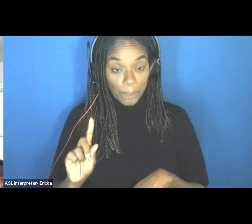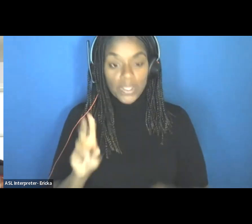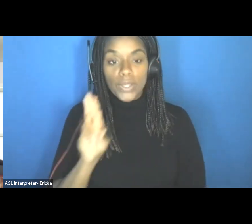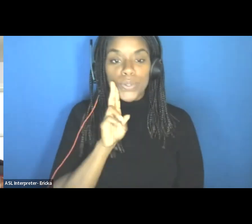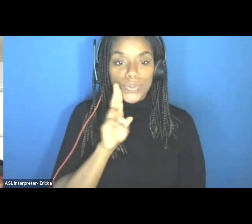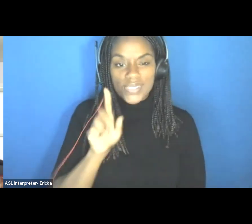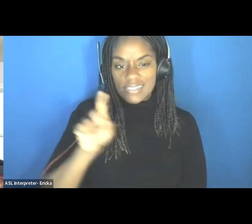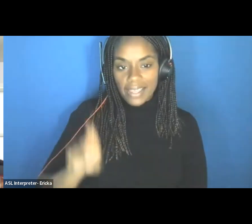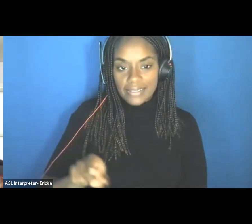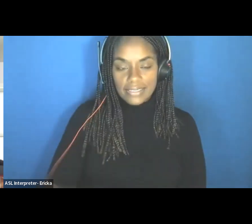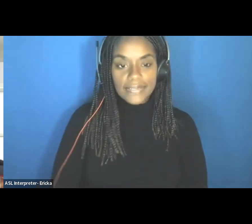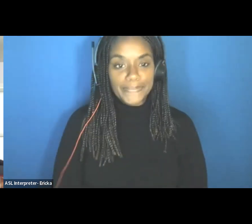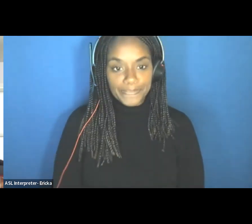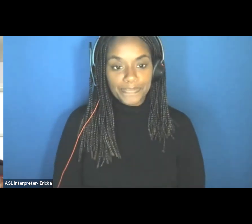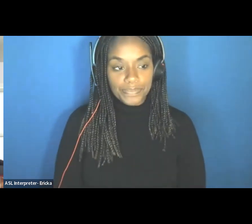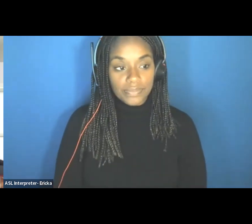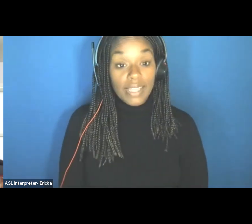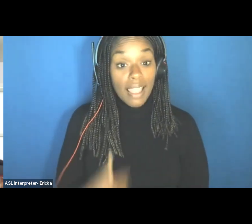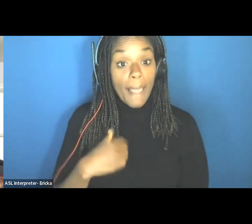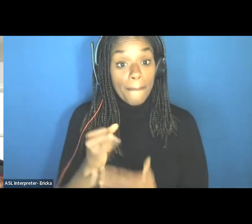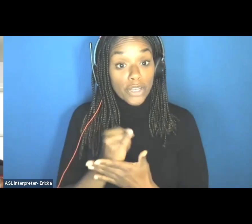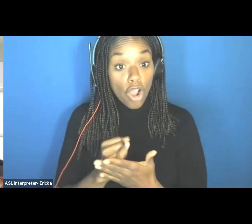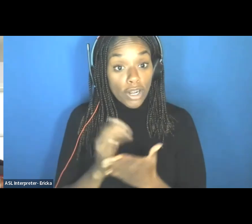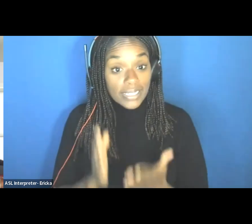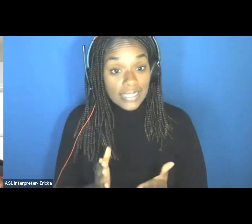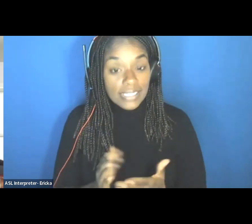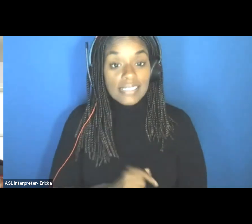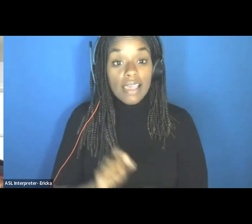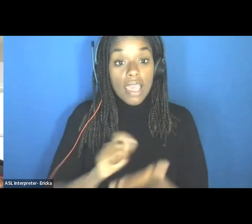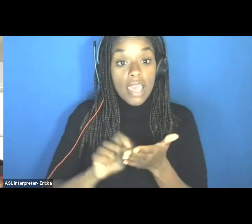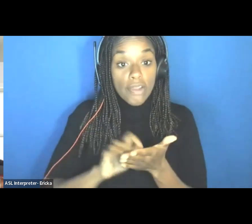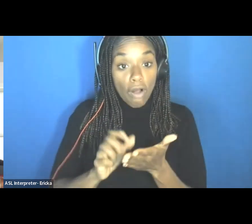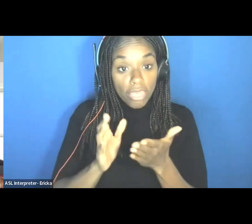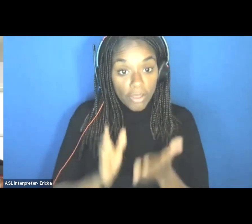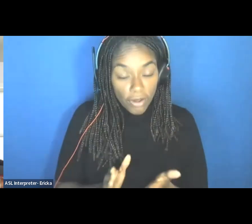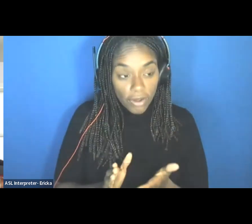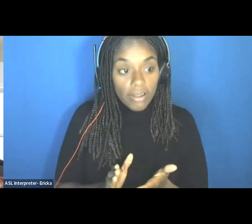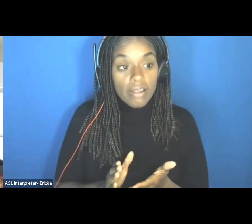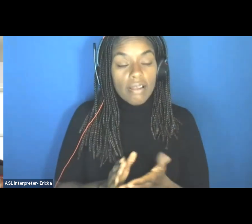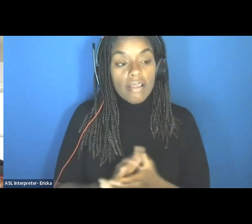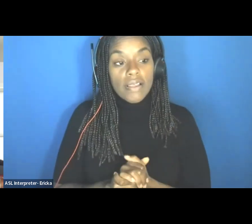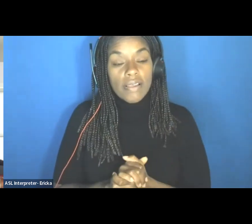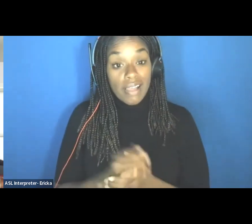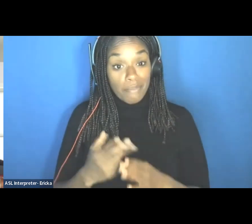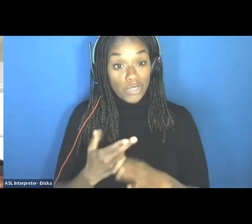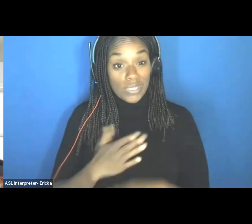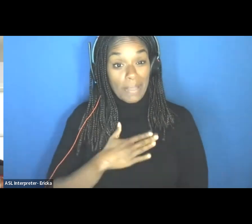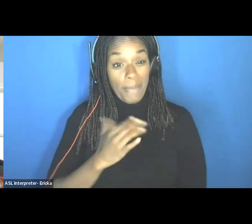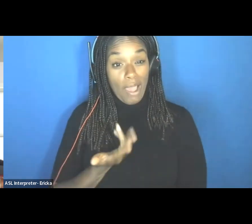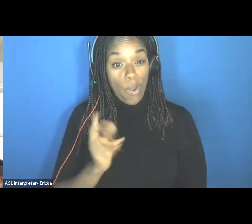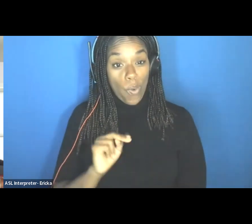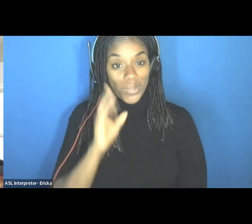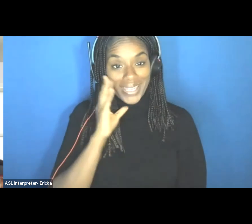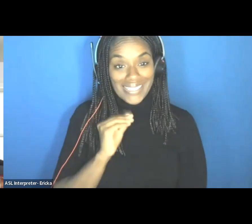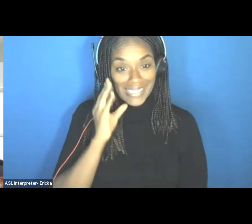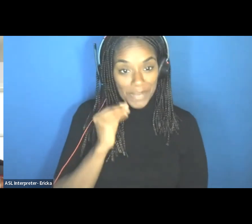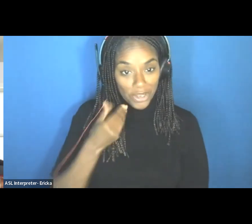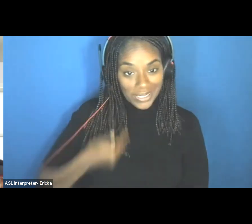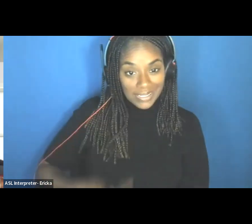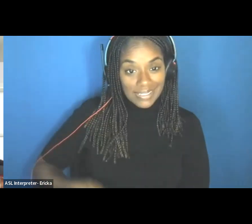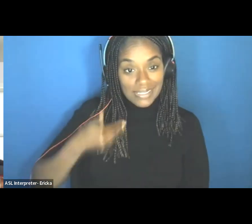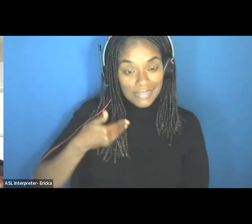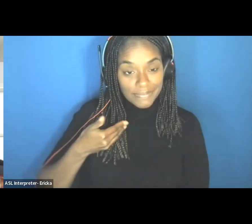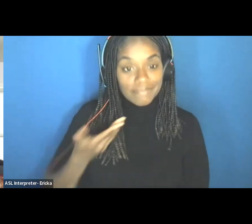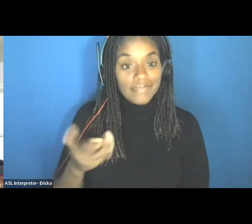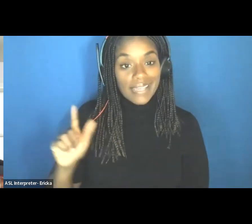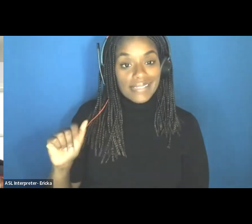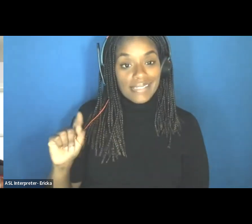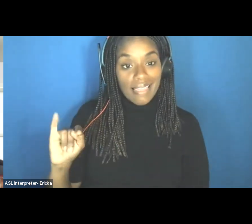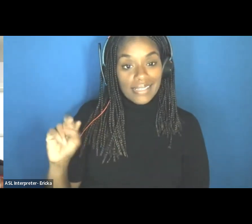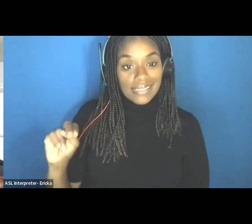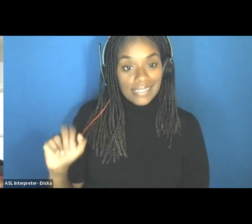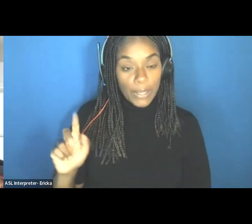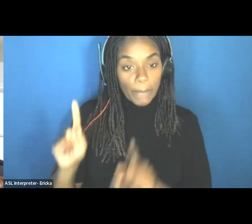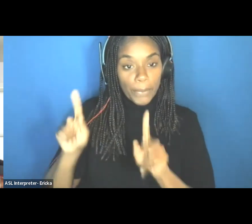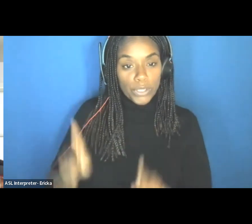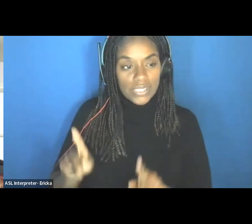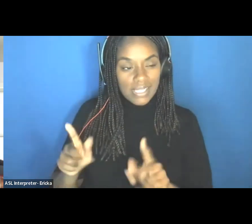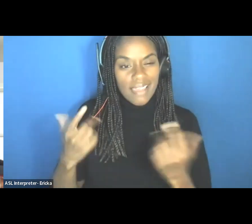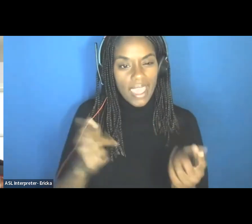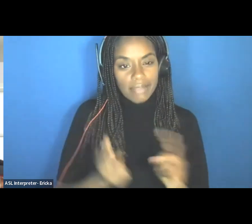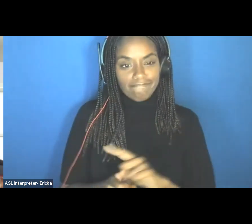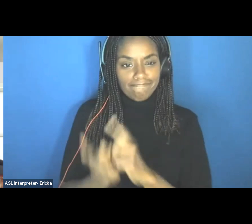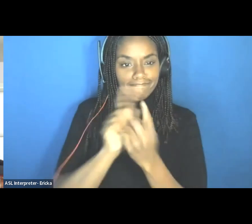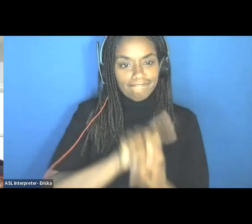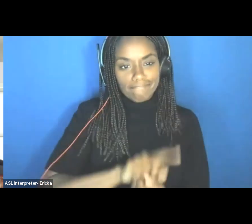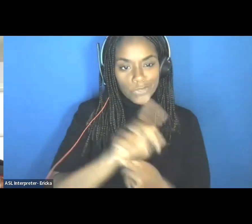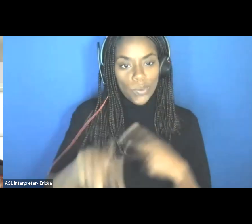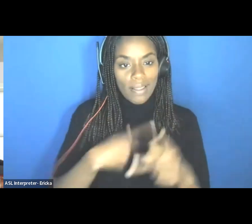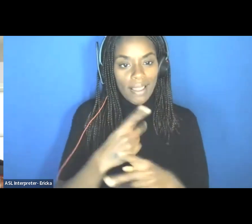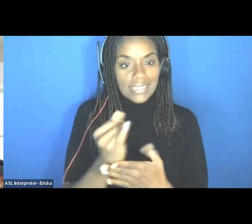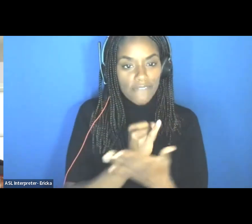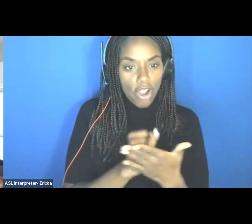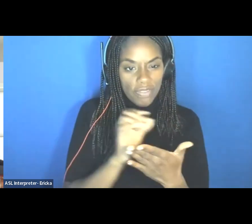I have been an activist and advocate in my own community here in Houston for the last 40 years.